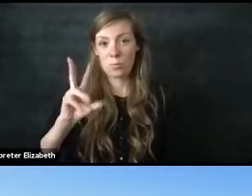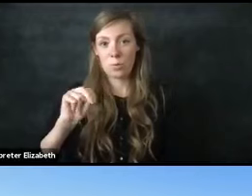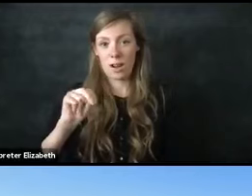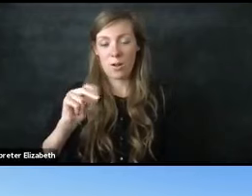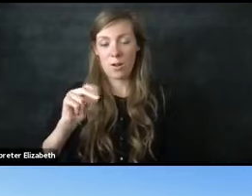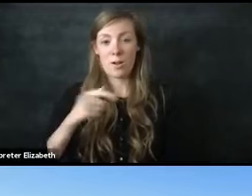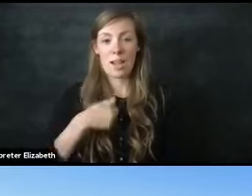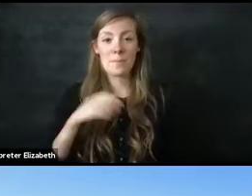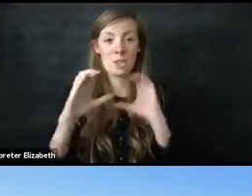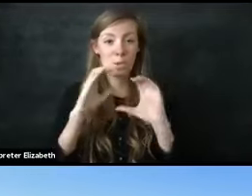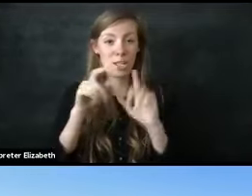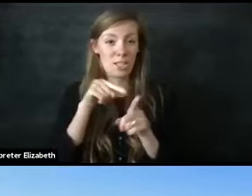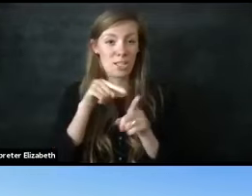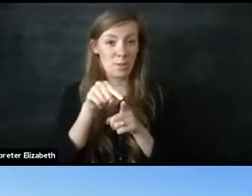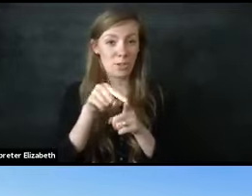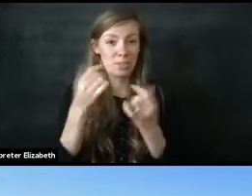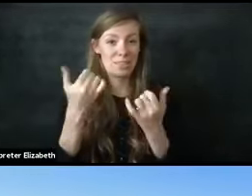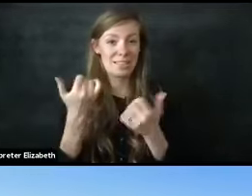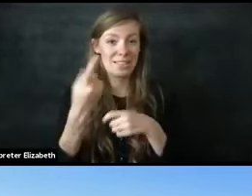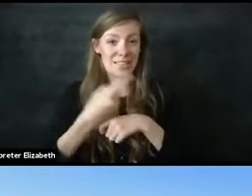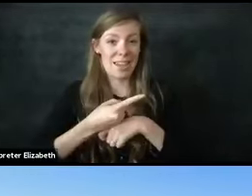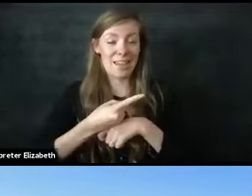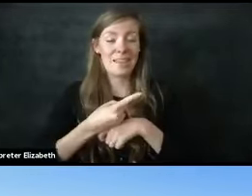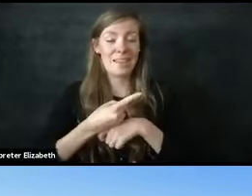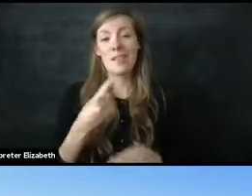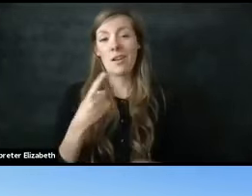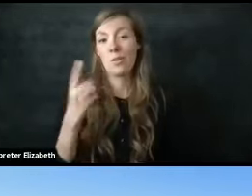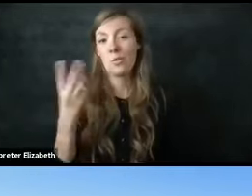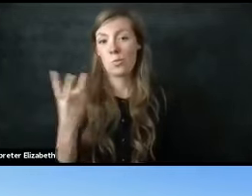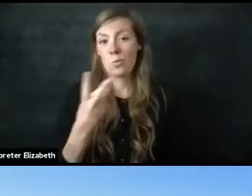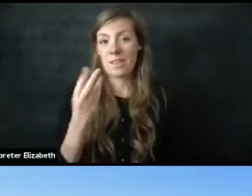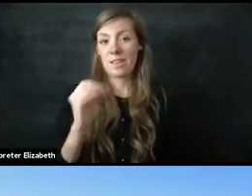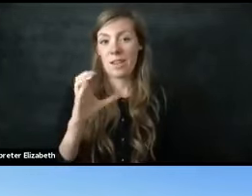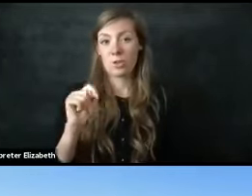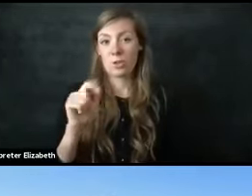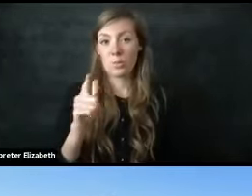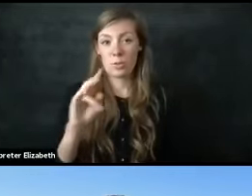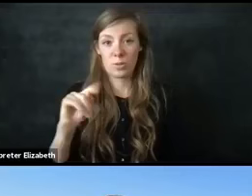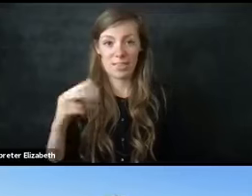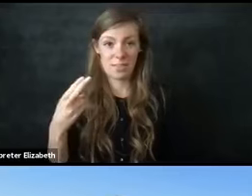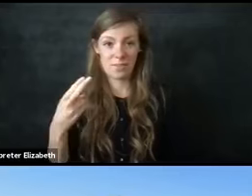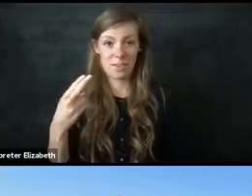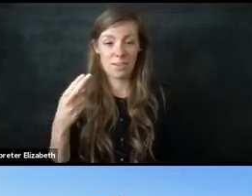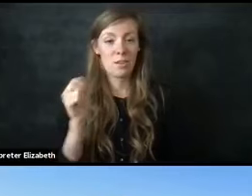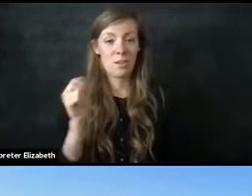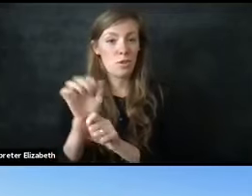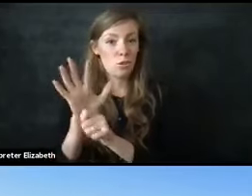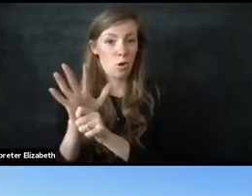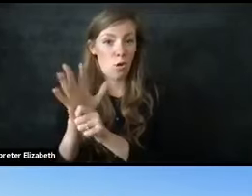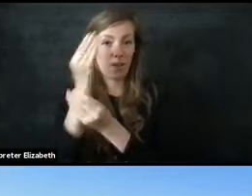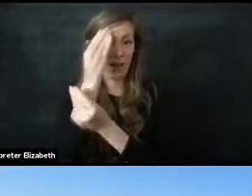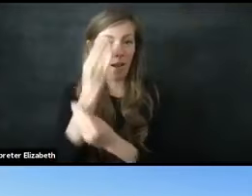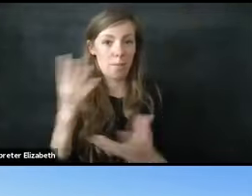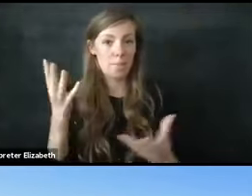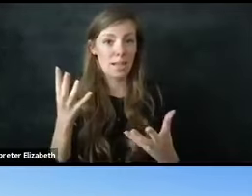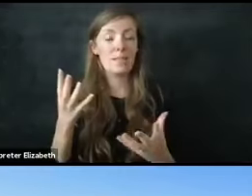This is our COVID-19 update for Wednesday, October 27. Let's begin with a brief message from Gilbert Martinez